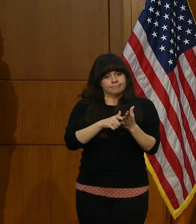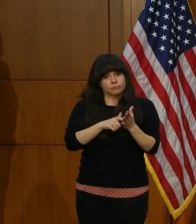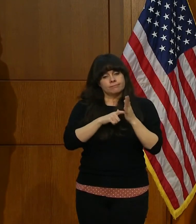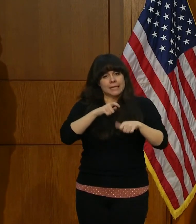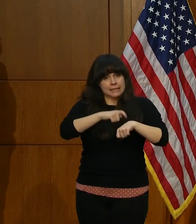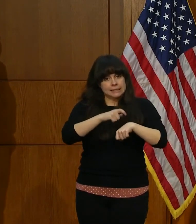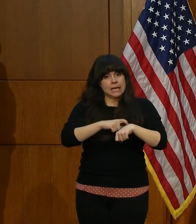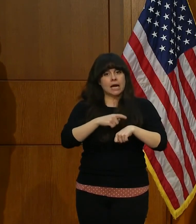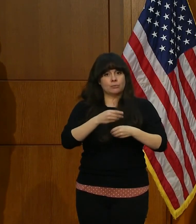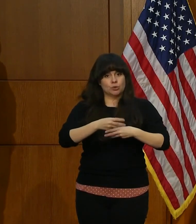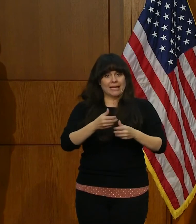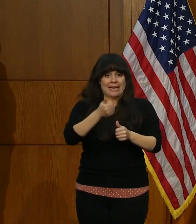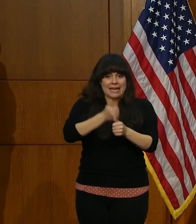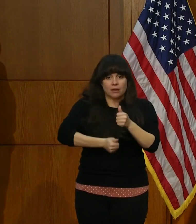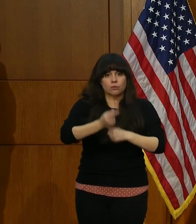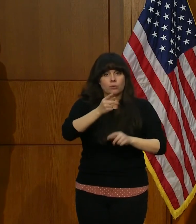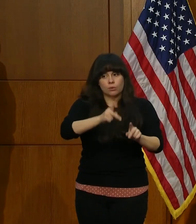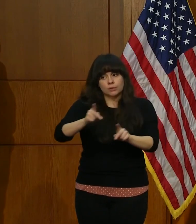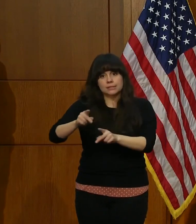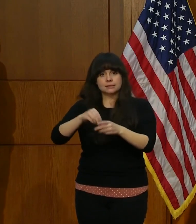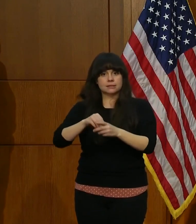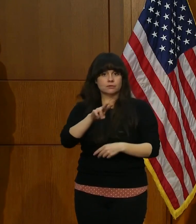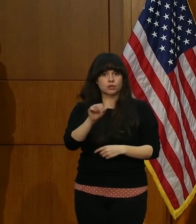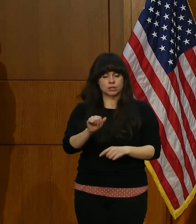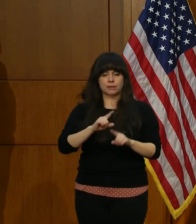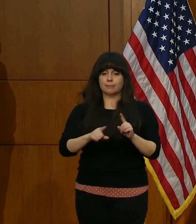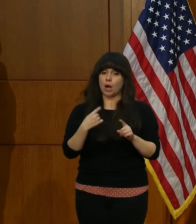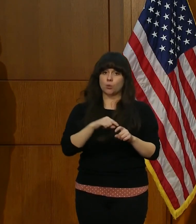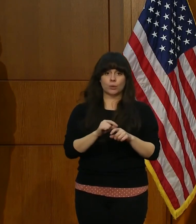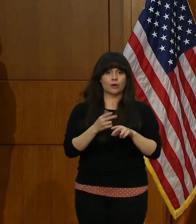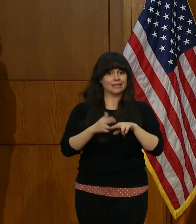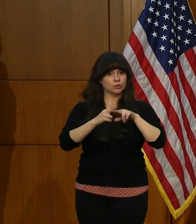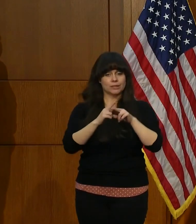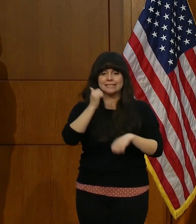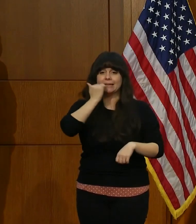WILL TAKE TIME TO REACH EVERYONE. WE ARE REACHING MORE